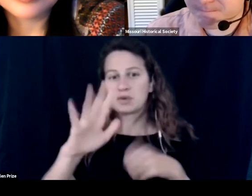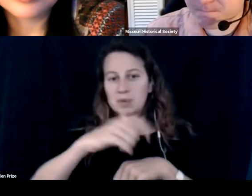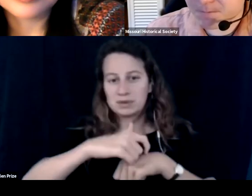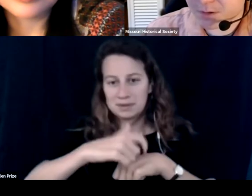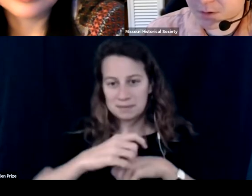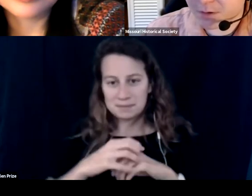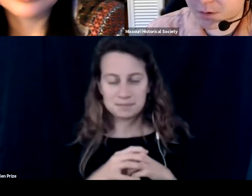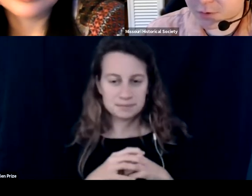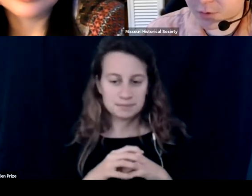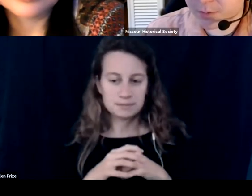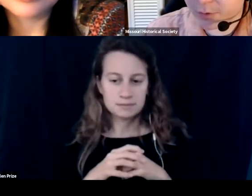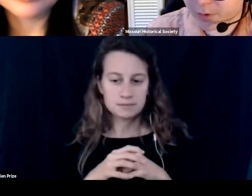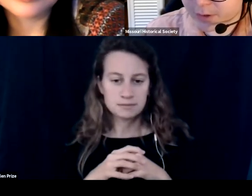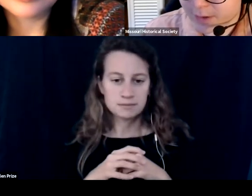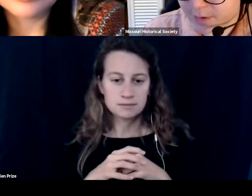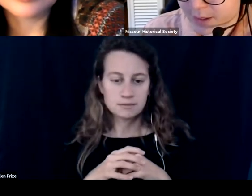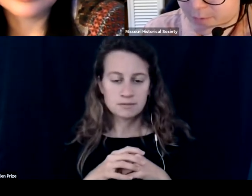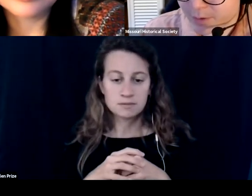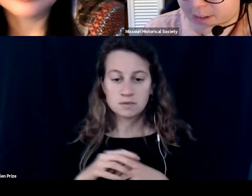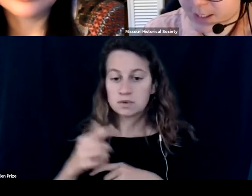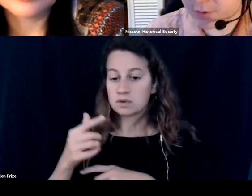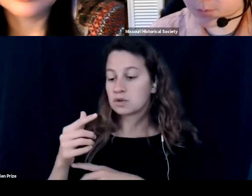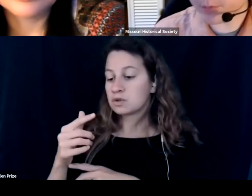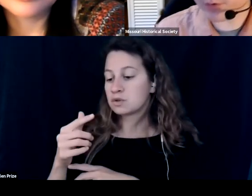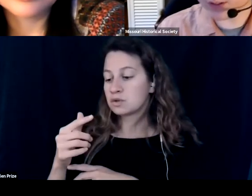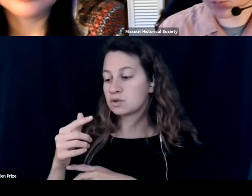cooked and cleaned for them. So a lot of families kind of broke